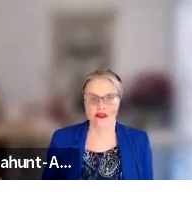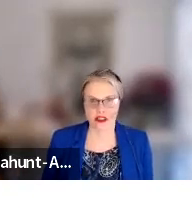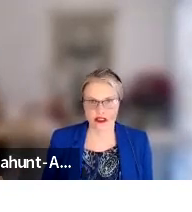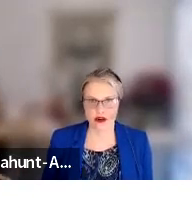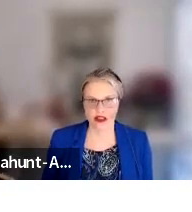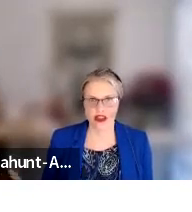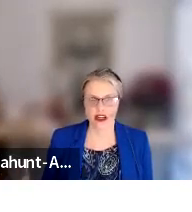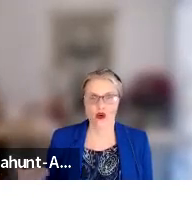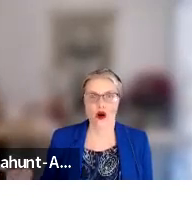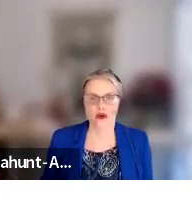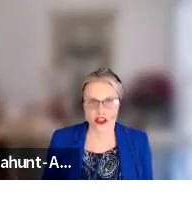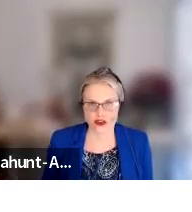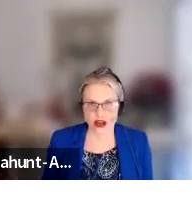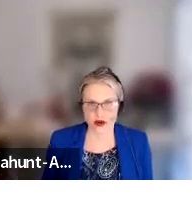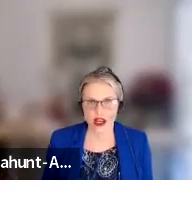of things, right? They can get an acquired brain injury that way.